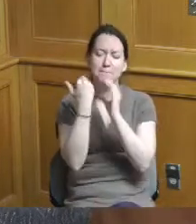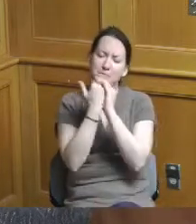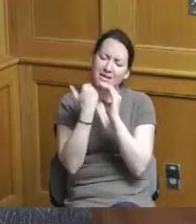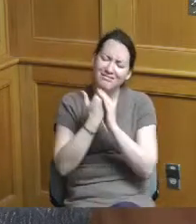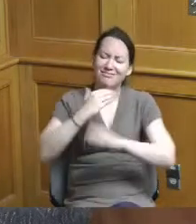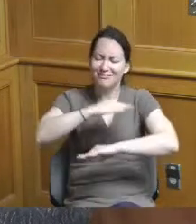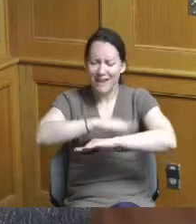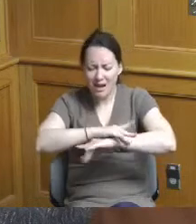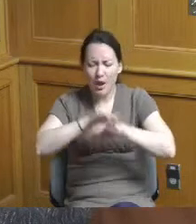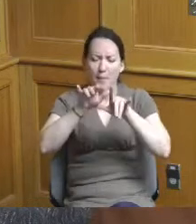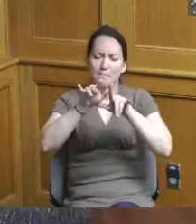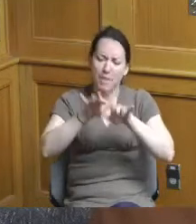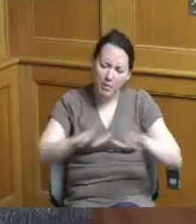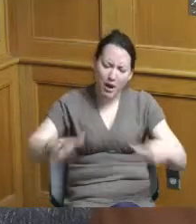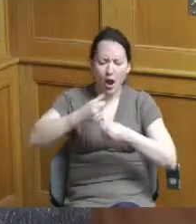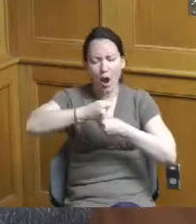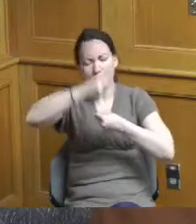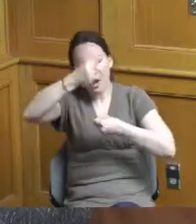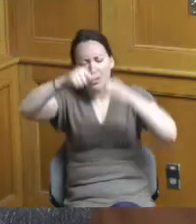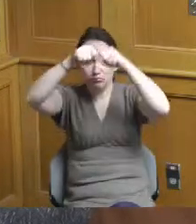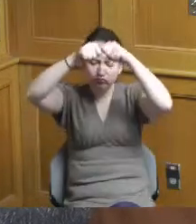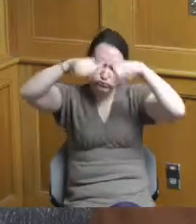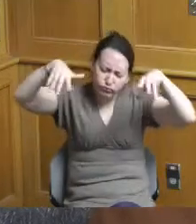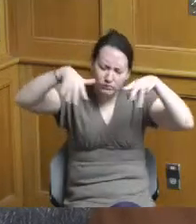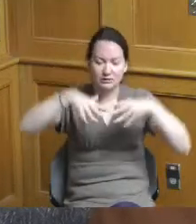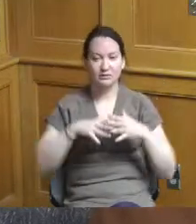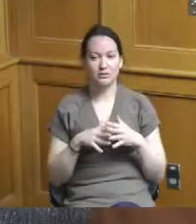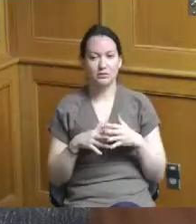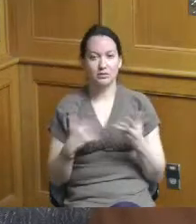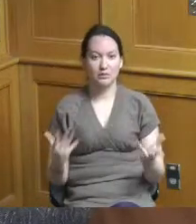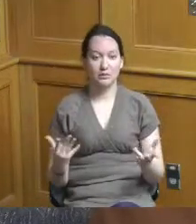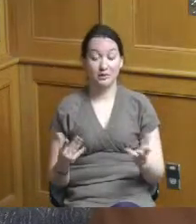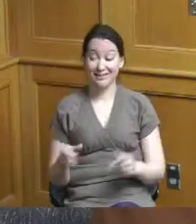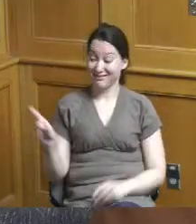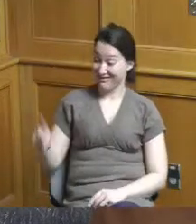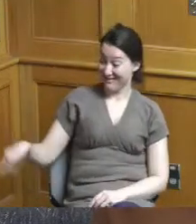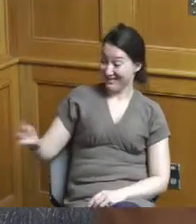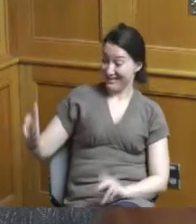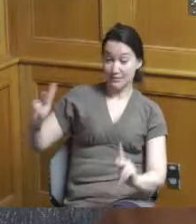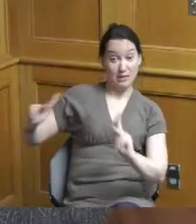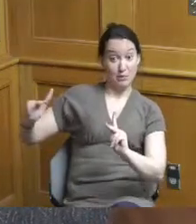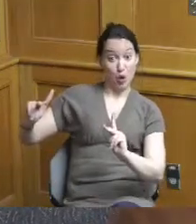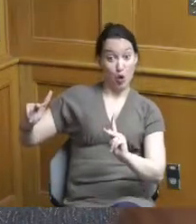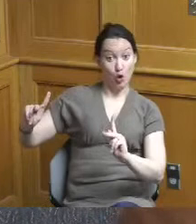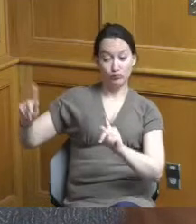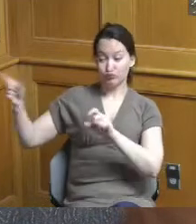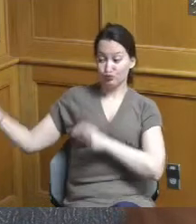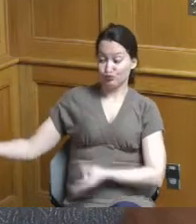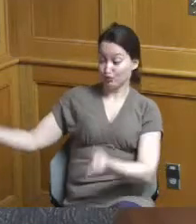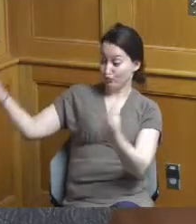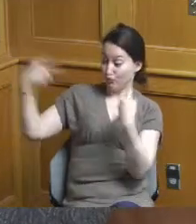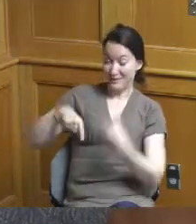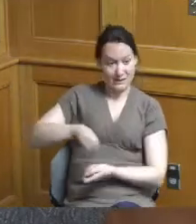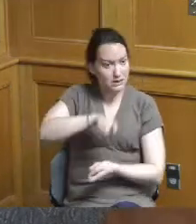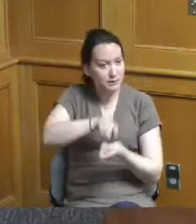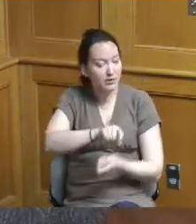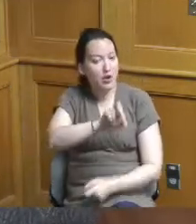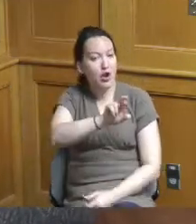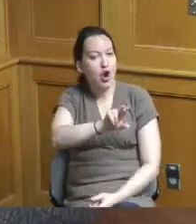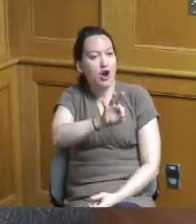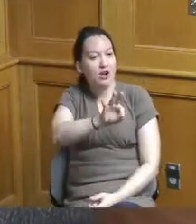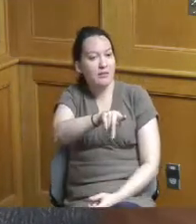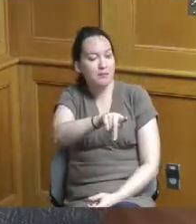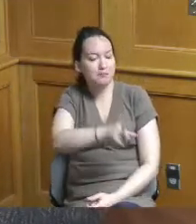and the The Umbrellas that these people who are coming for the RFP they would not do a headquarter